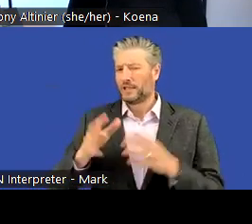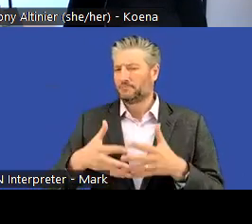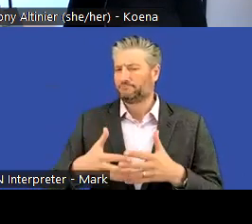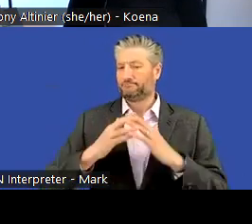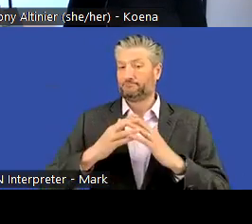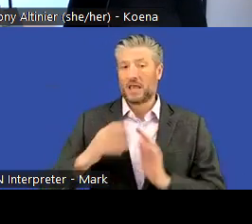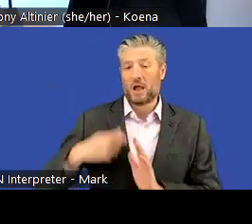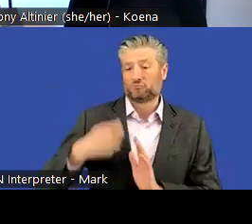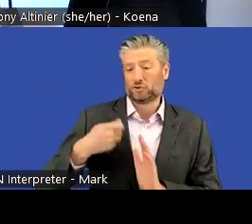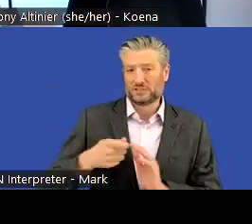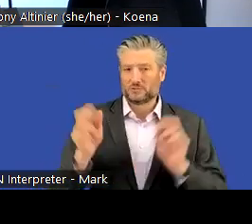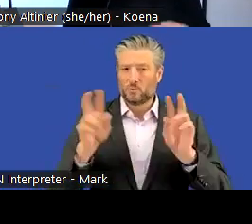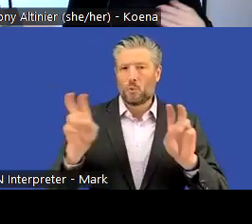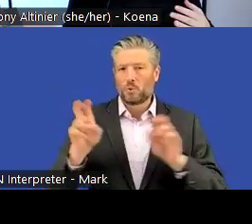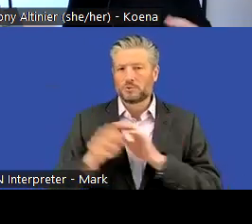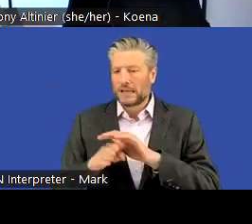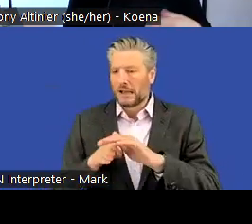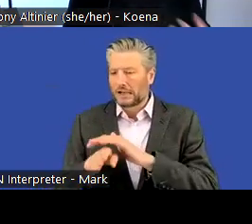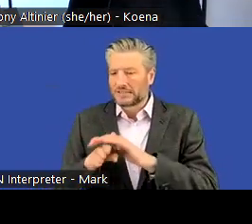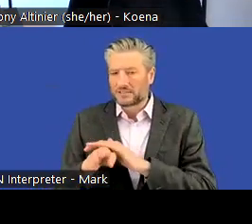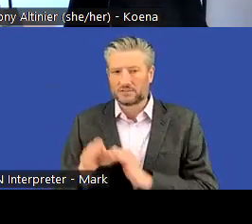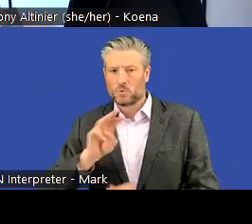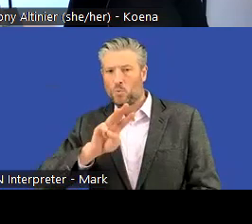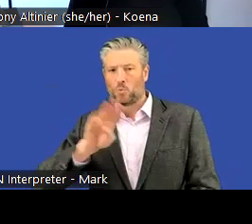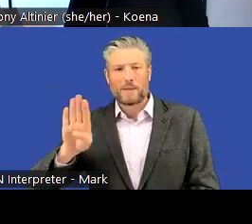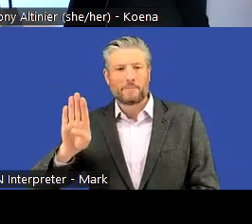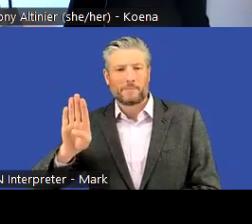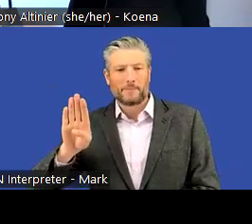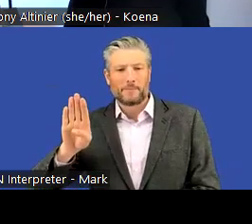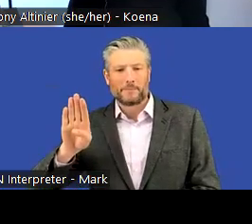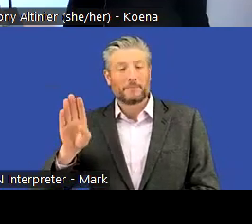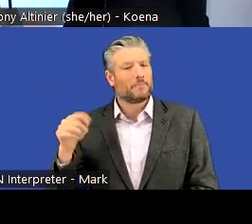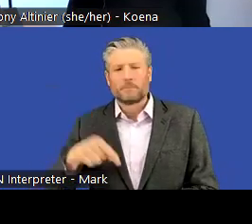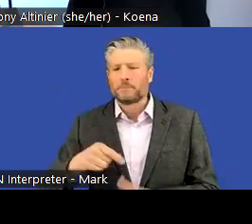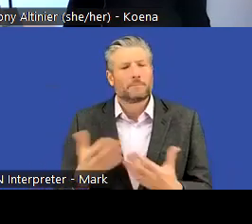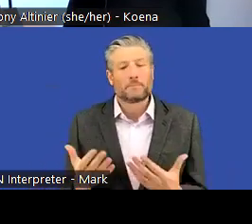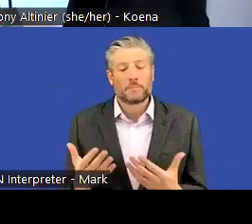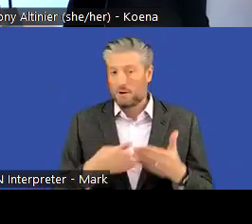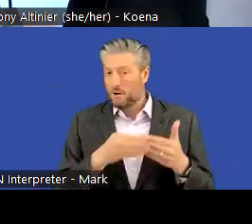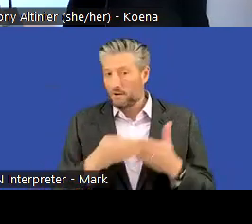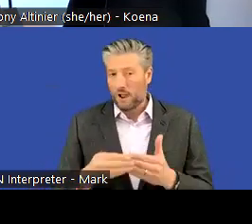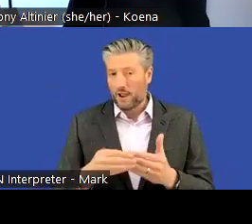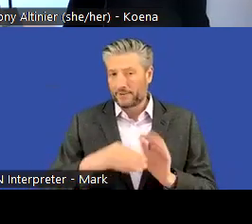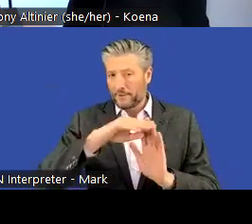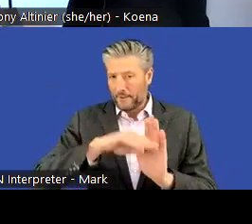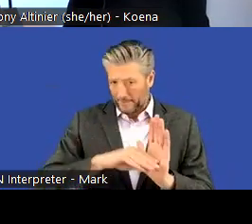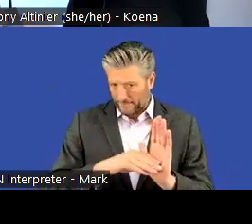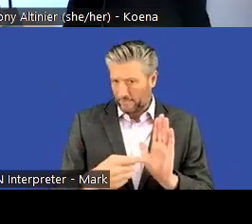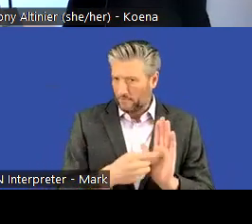AccessiWeb was guidelines based on the WCAG since 2003.